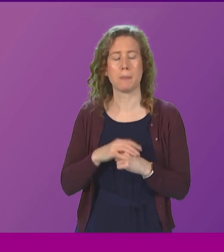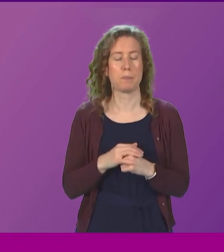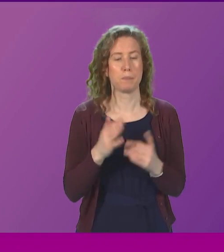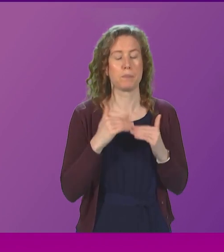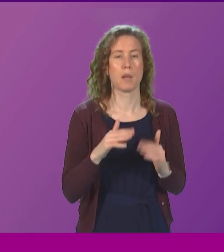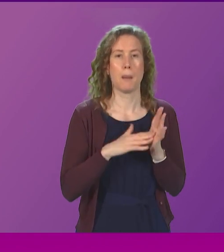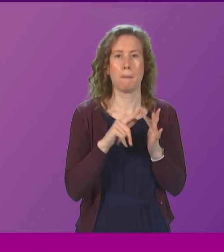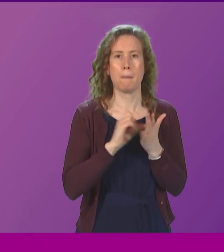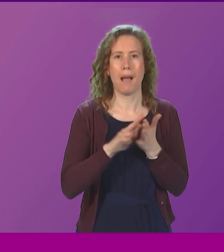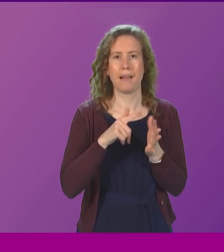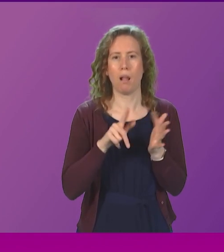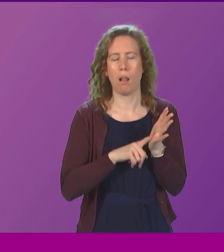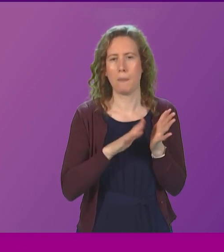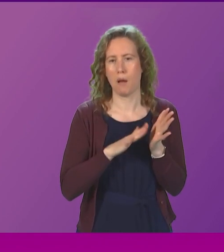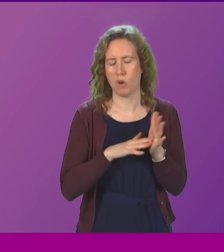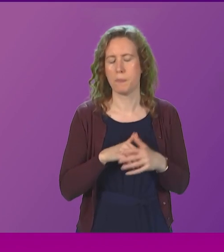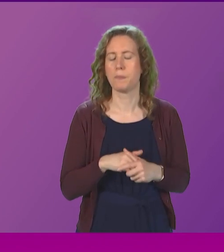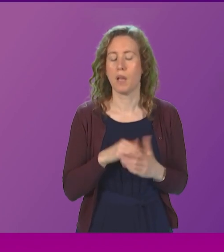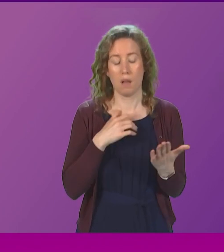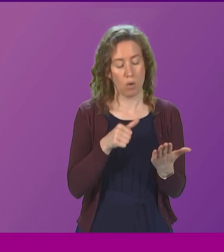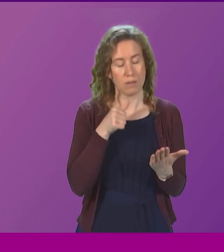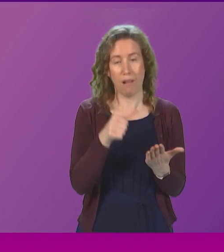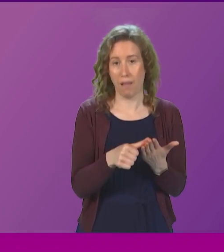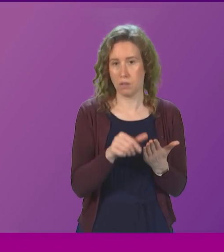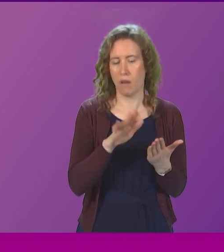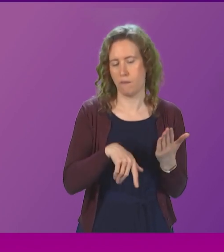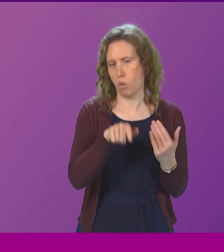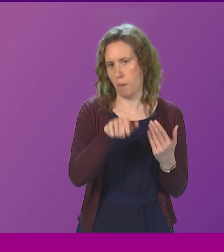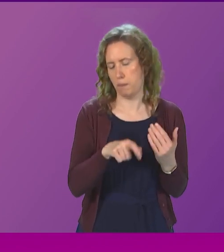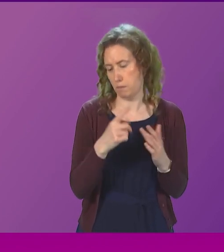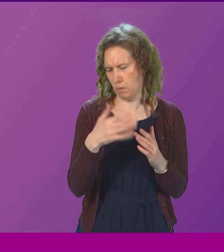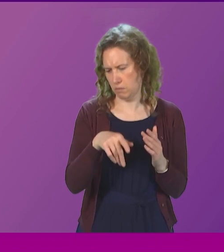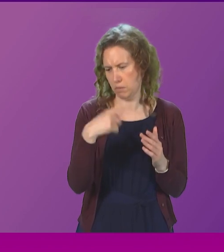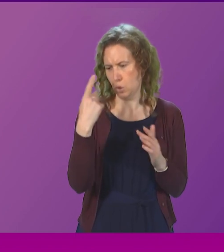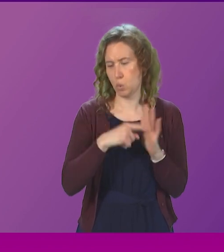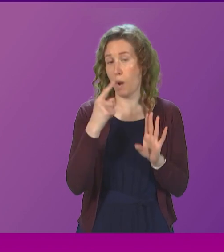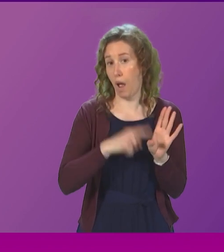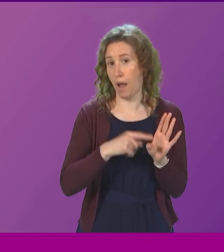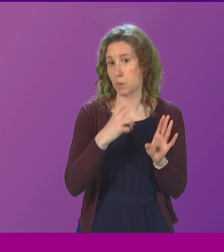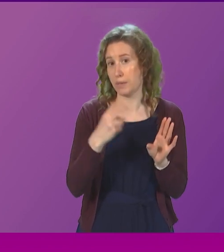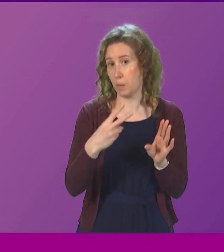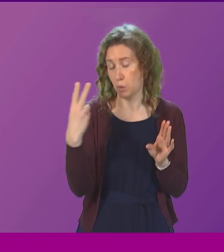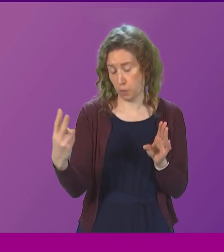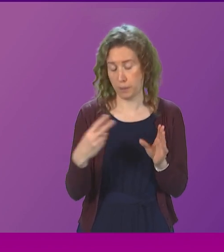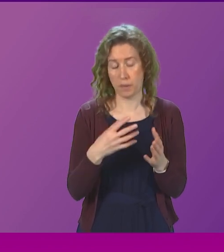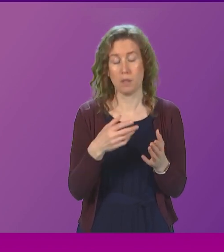I have here a letter received by my constituent in July 2022 from the Scottish National Party Government.